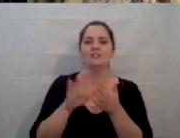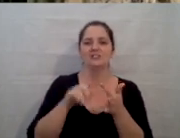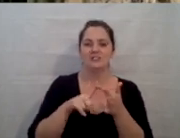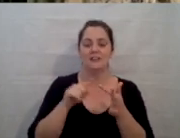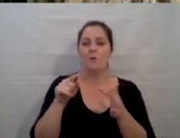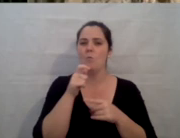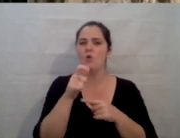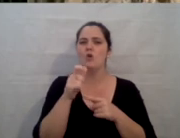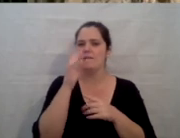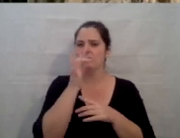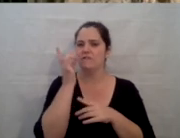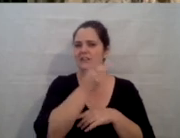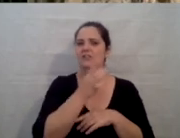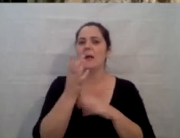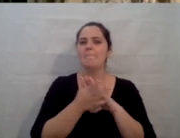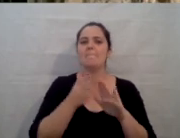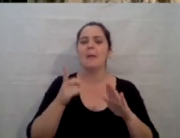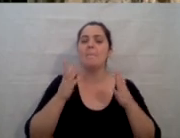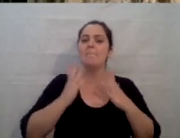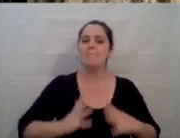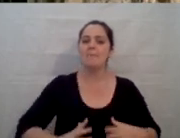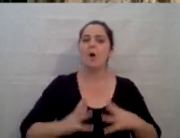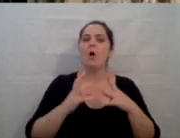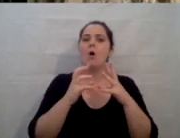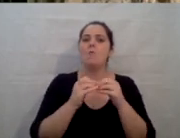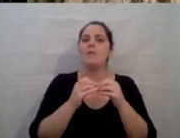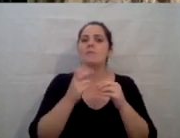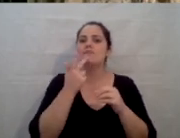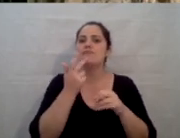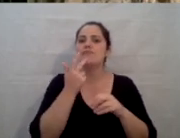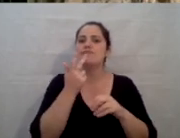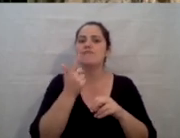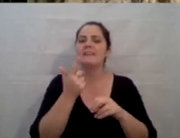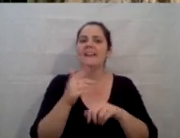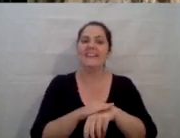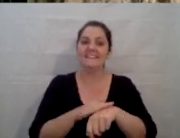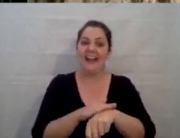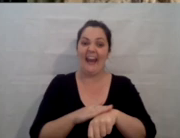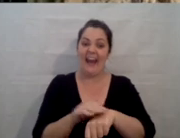had all the skin peeled off. So students would even have to go, they'd have to look at Atticus sitting there,